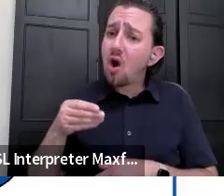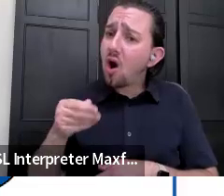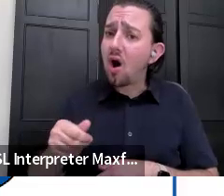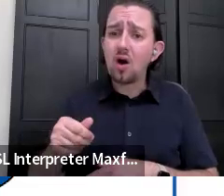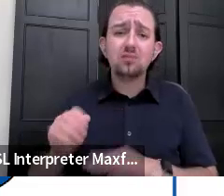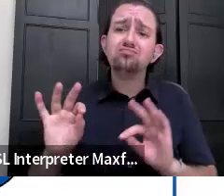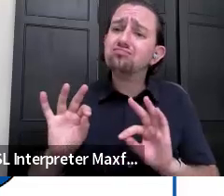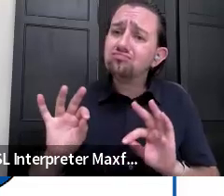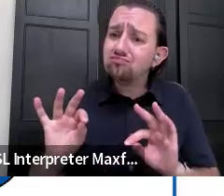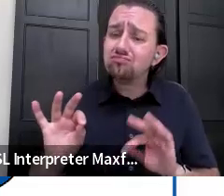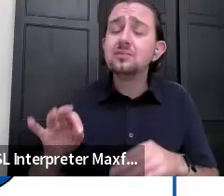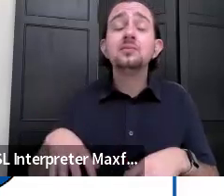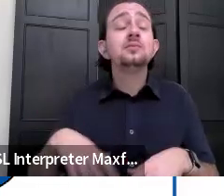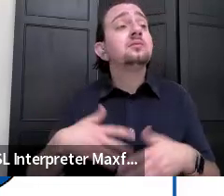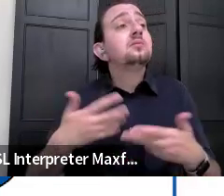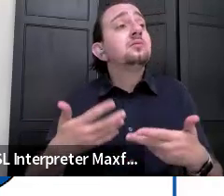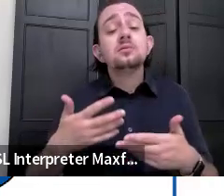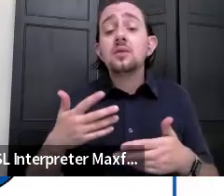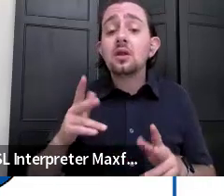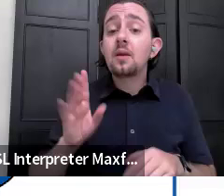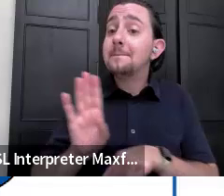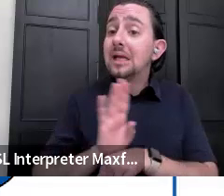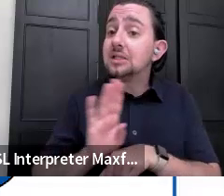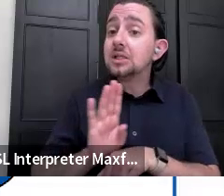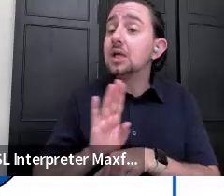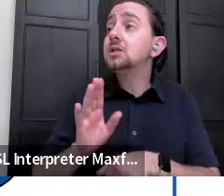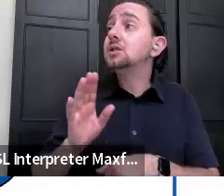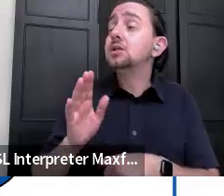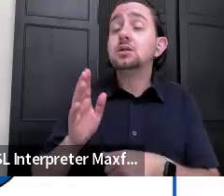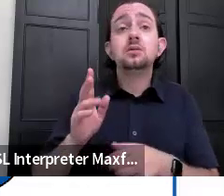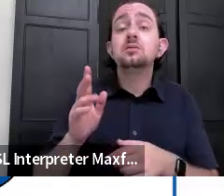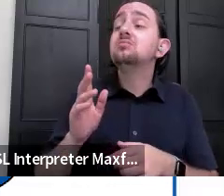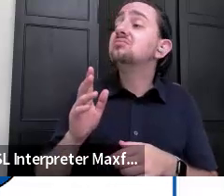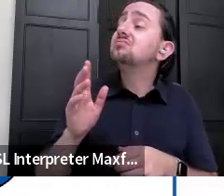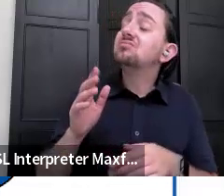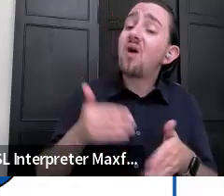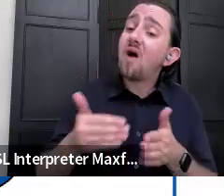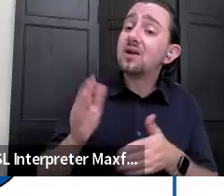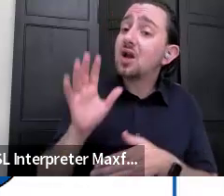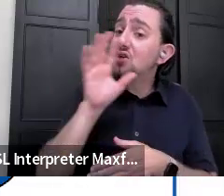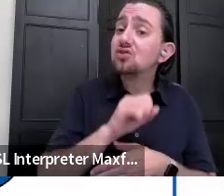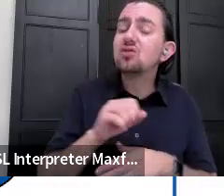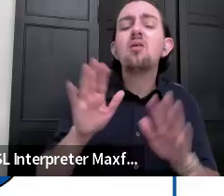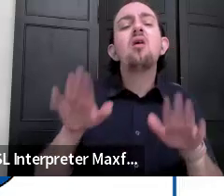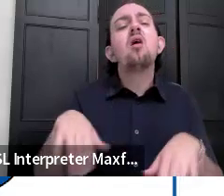Also employers often assume that people with disabilities will only be able to do certain jobs,